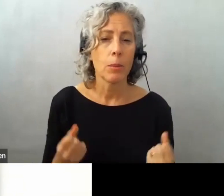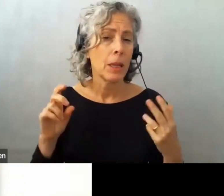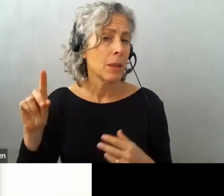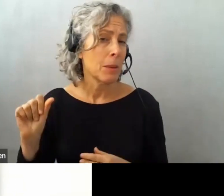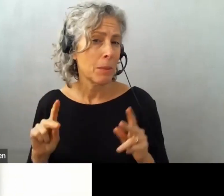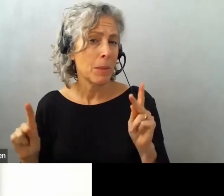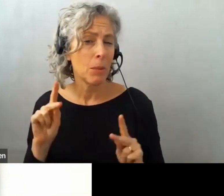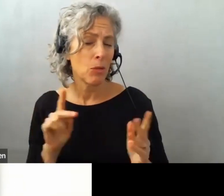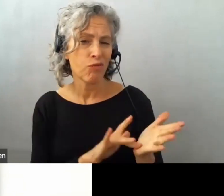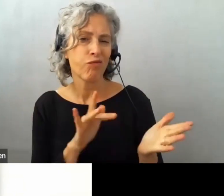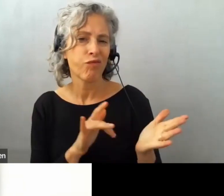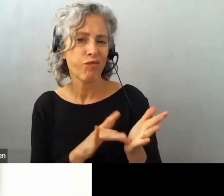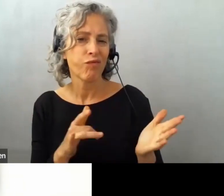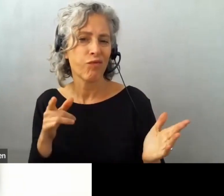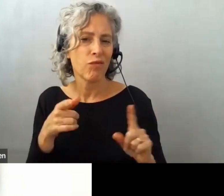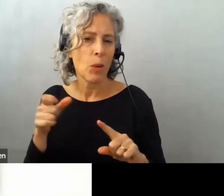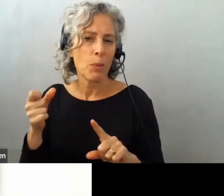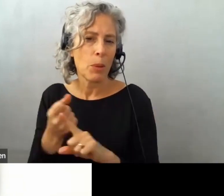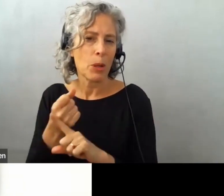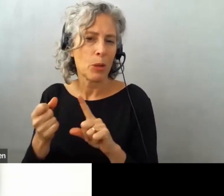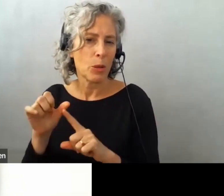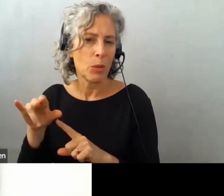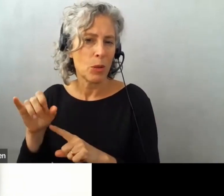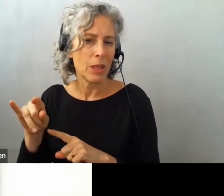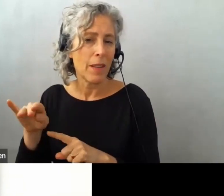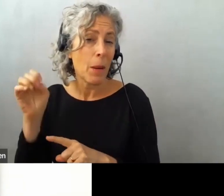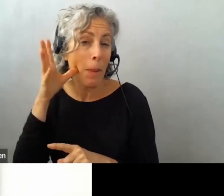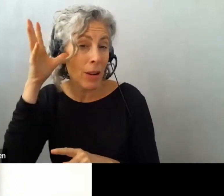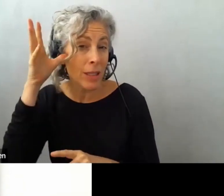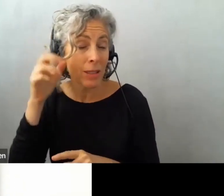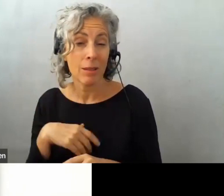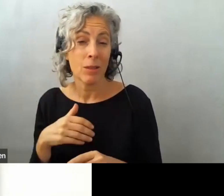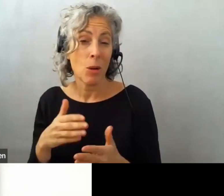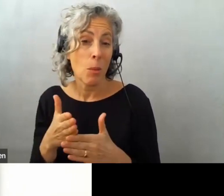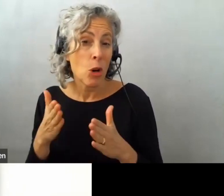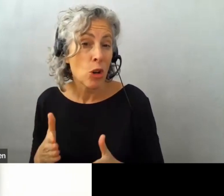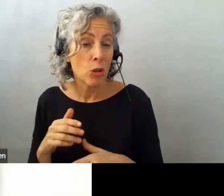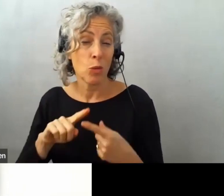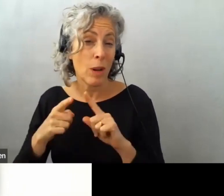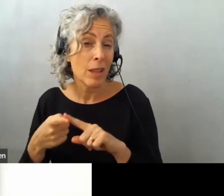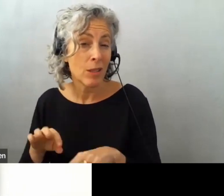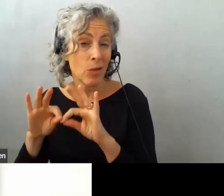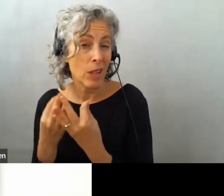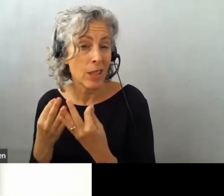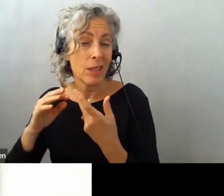taken advantage of by abusive parents or partners, or relatives or friends housemates,